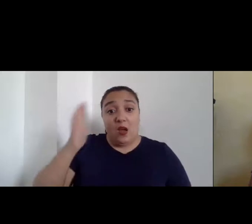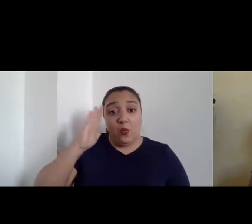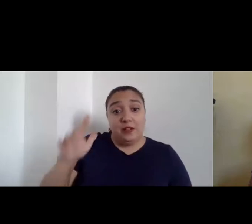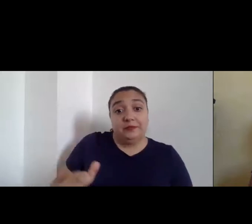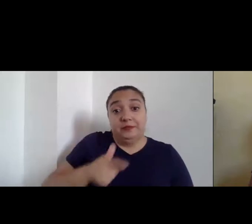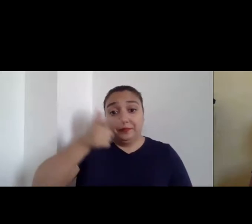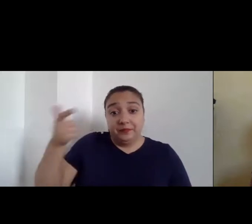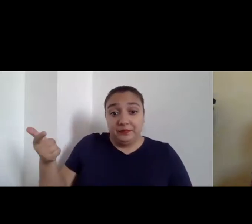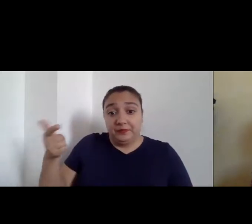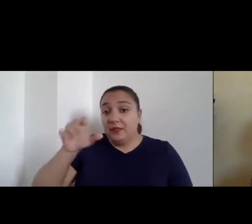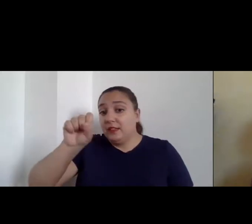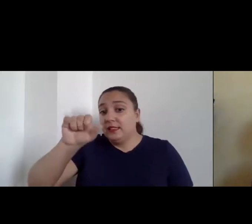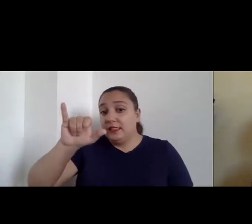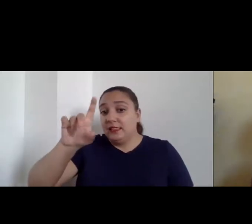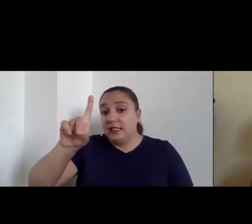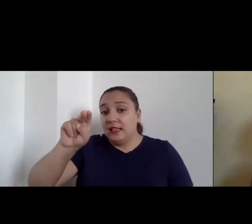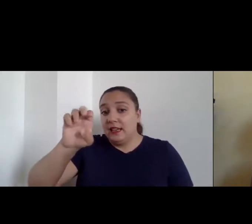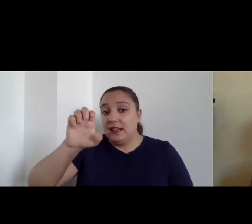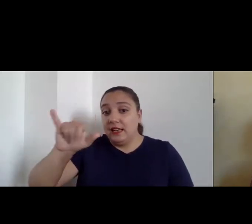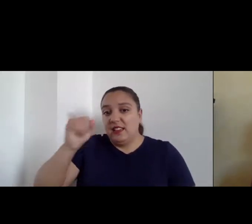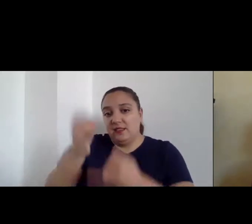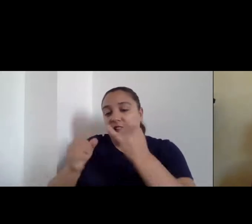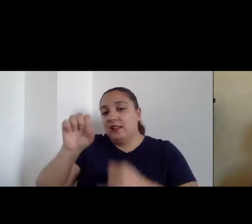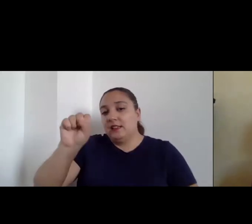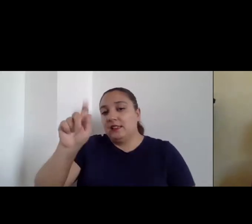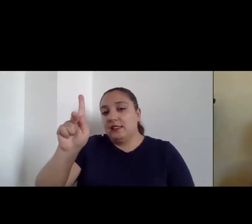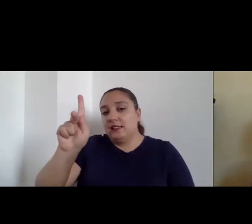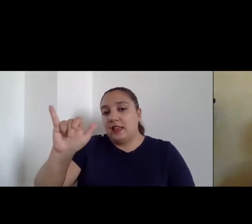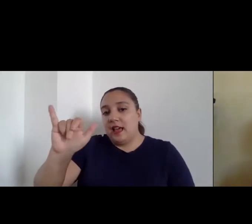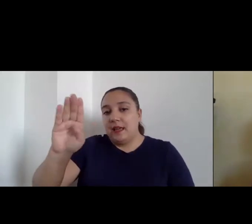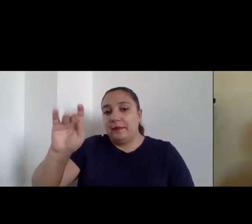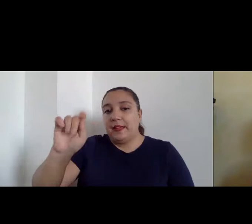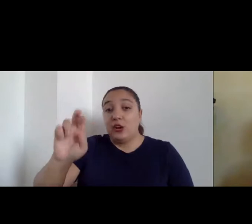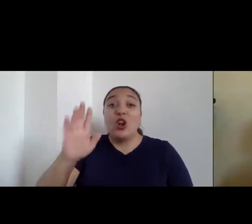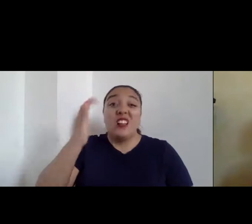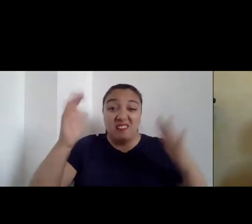to Sydney Skybetter who is our moderator today and who will lead us in conversation. Hi,